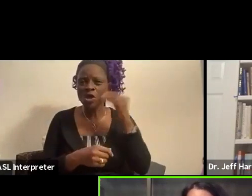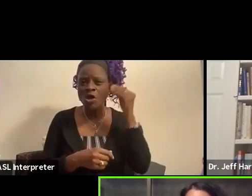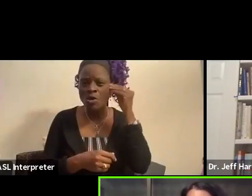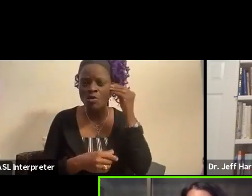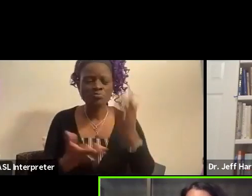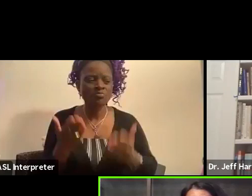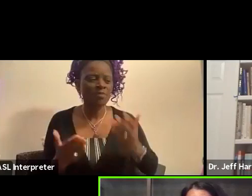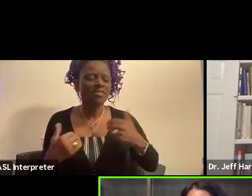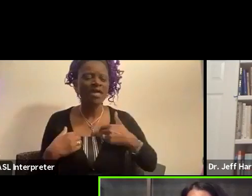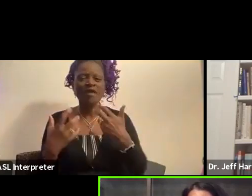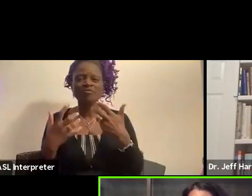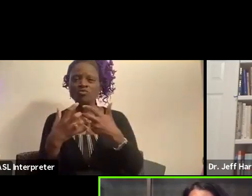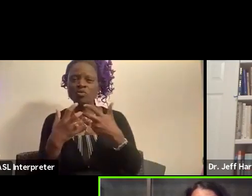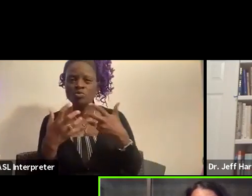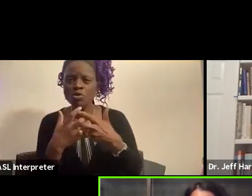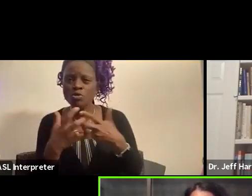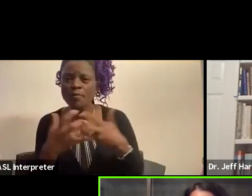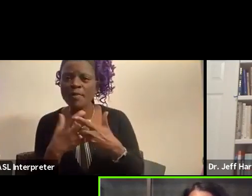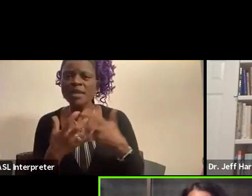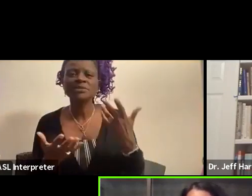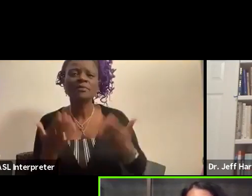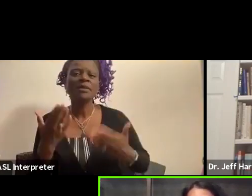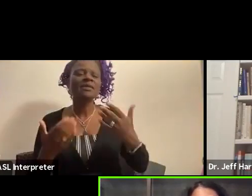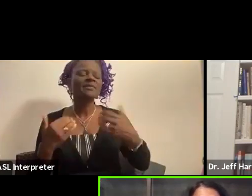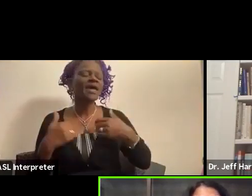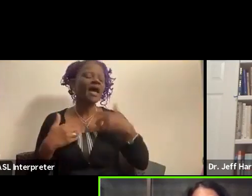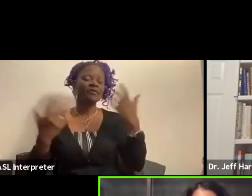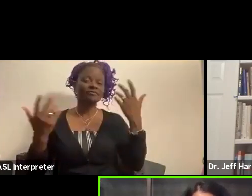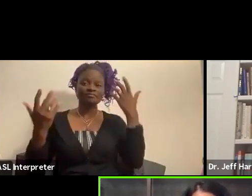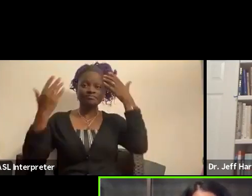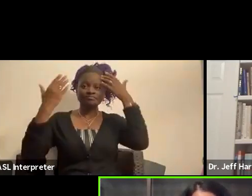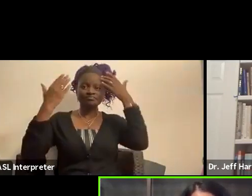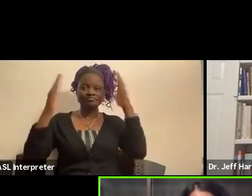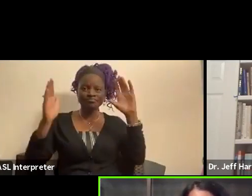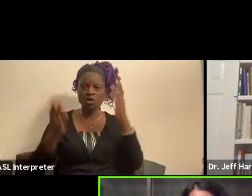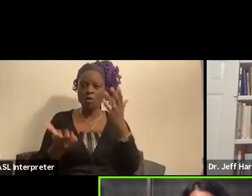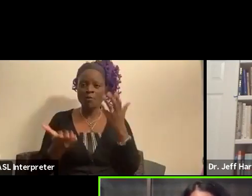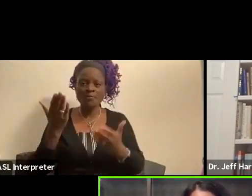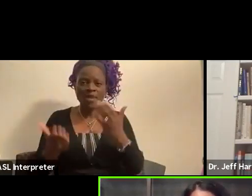home that are at risk or they don't have a separate bedroom or bathroom.